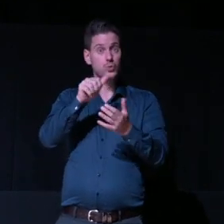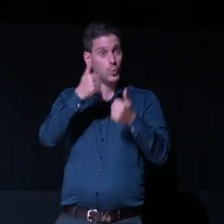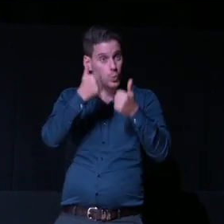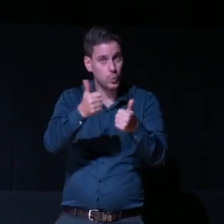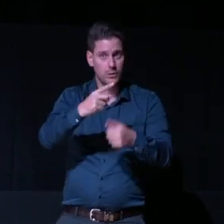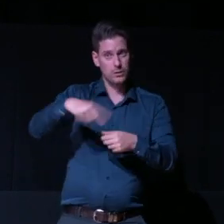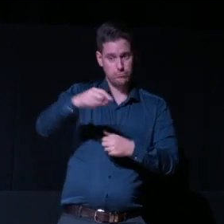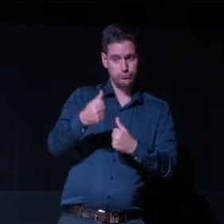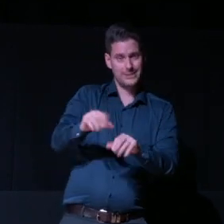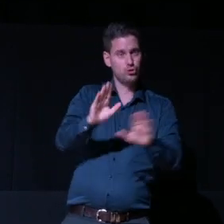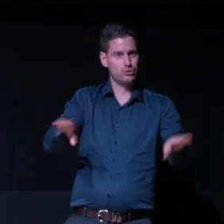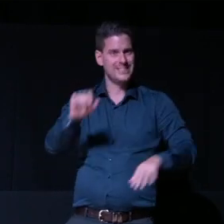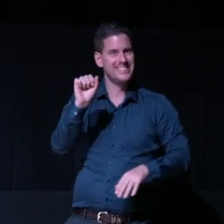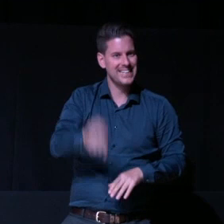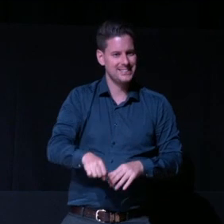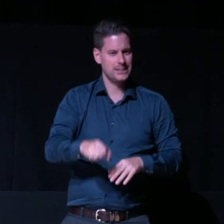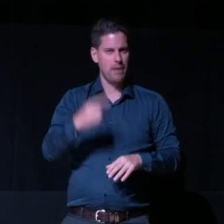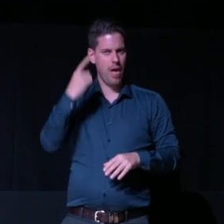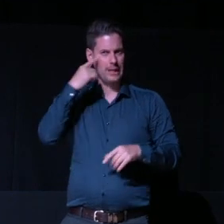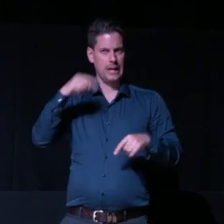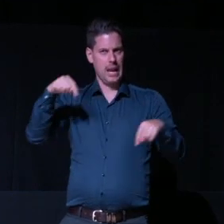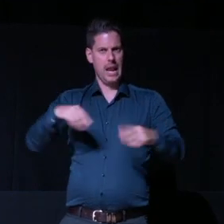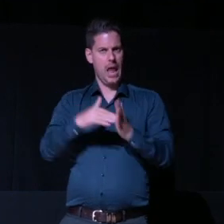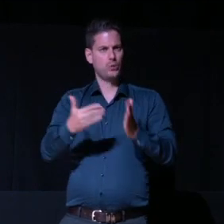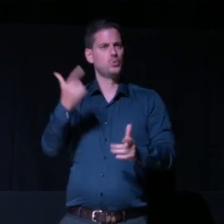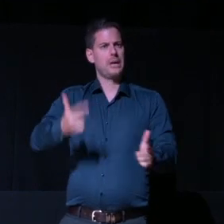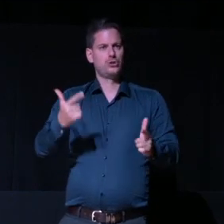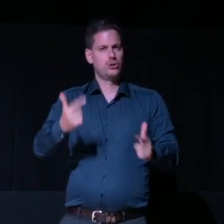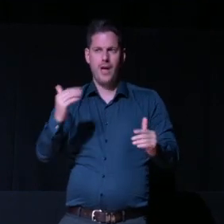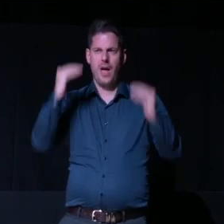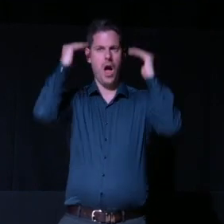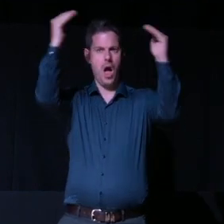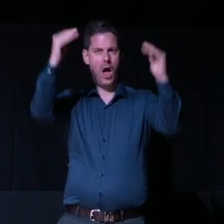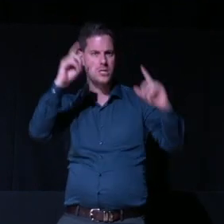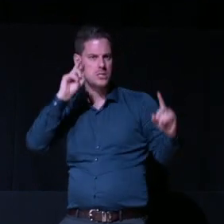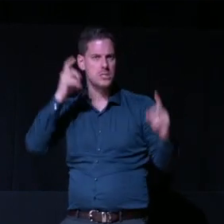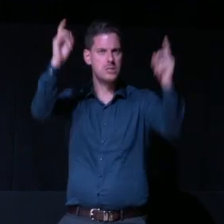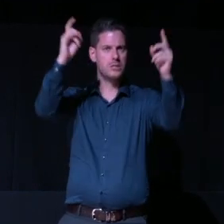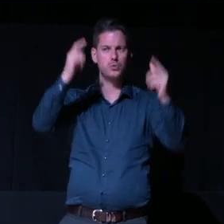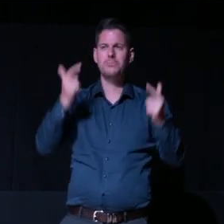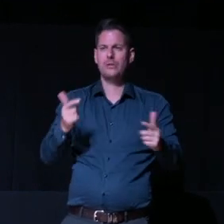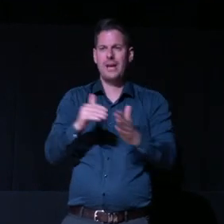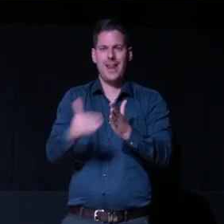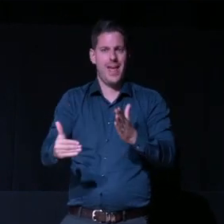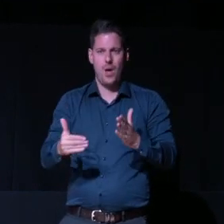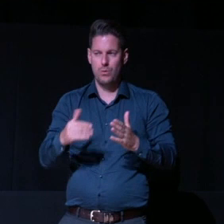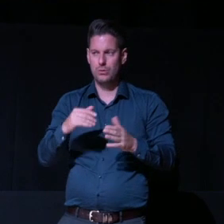but I think we are hypersensitive about the way children appear in popular culture and in art.